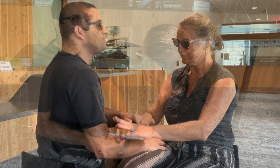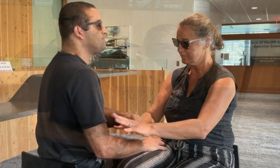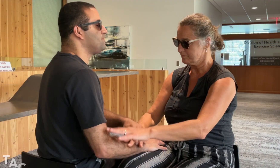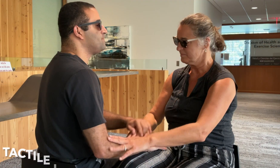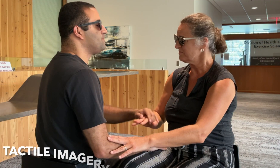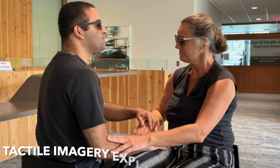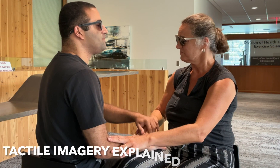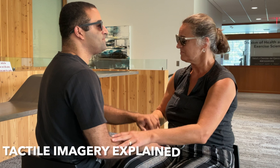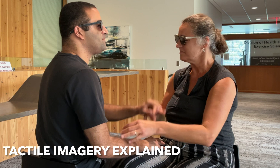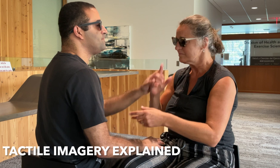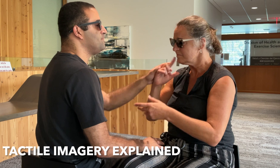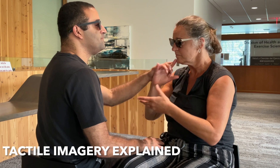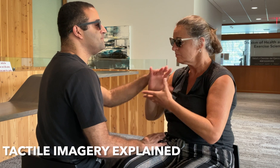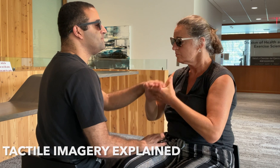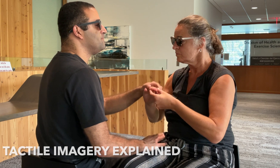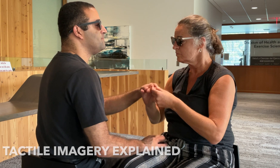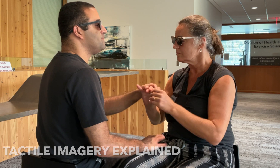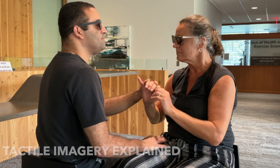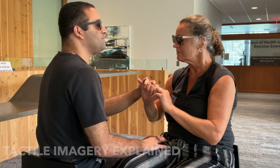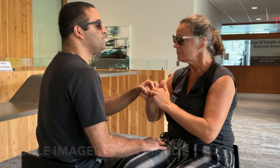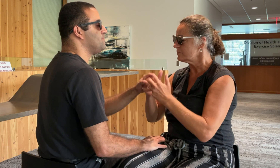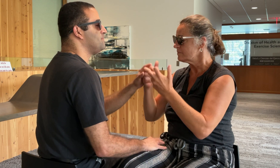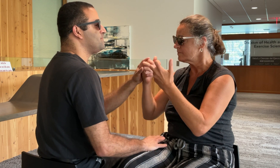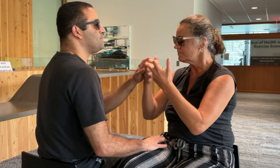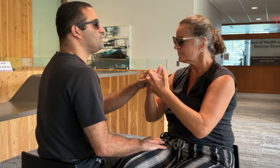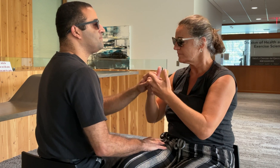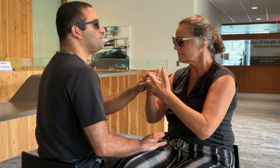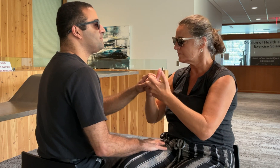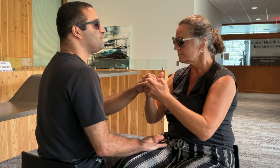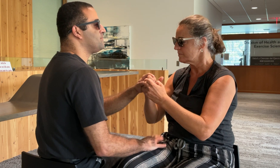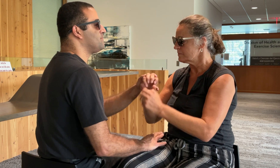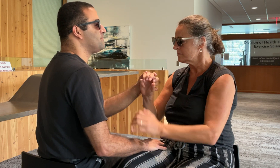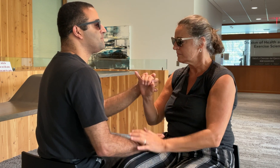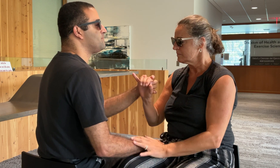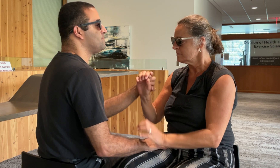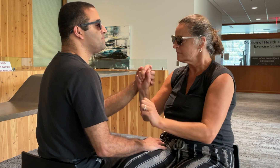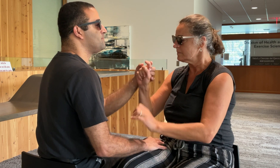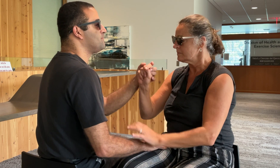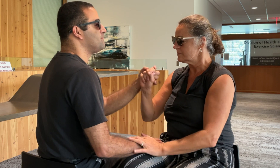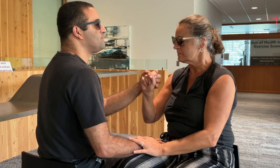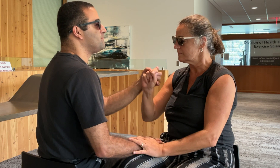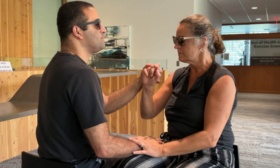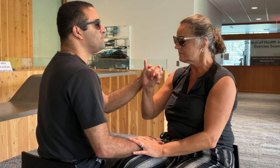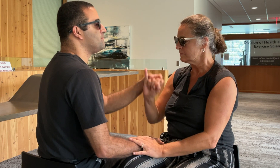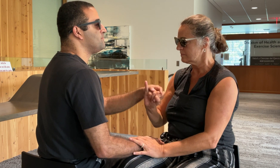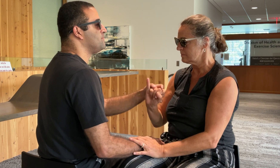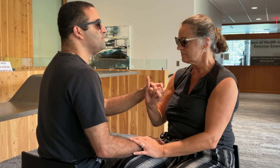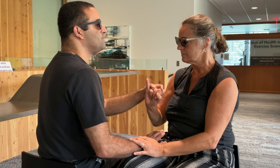Tactile imagery explained. That story is a good example of using tactile imagery and Protactile.